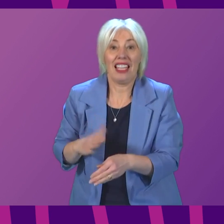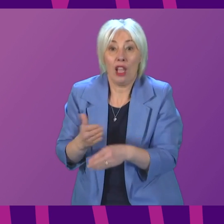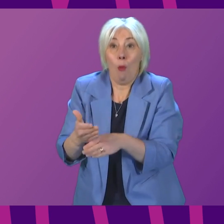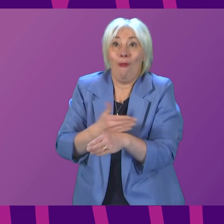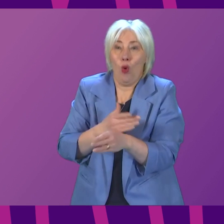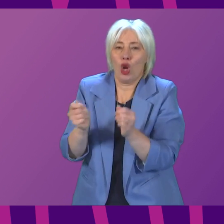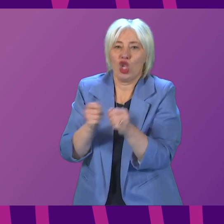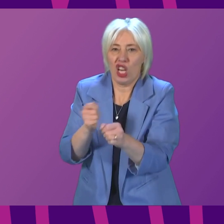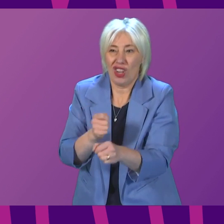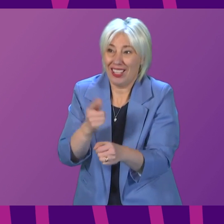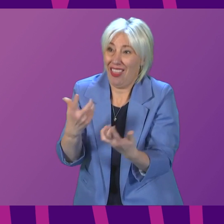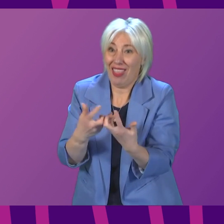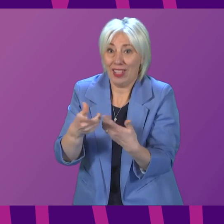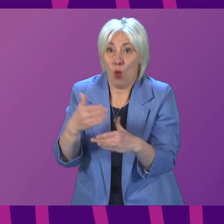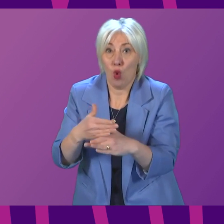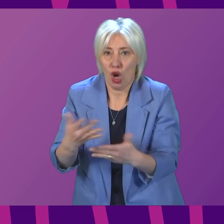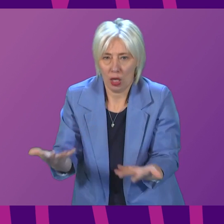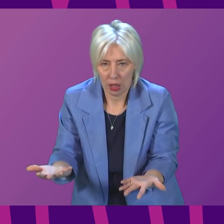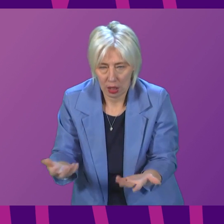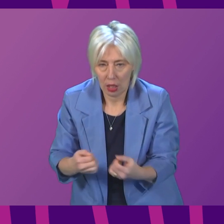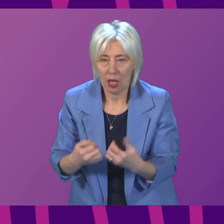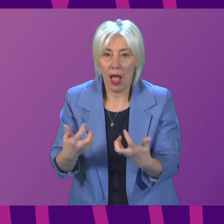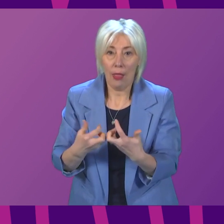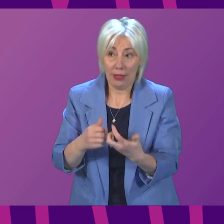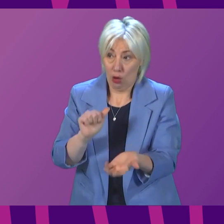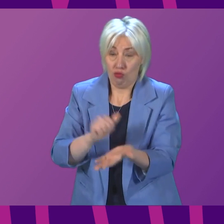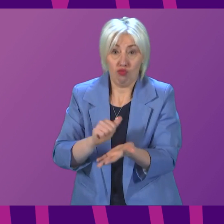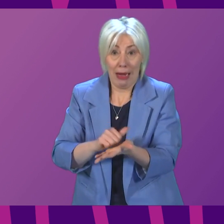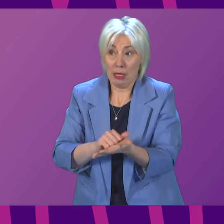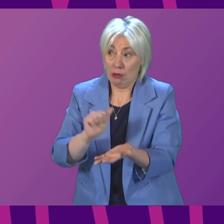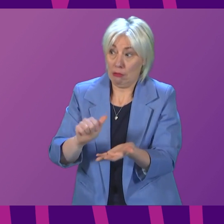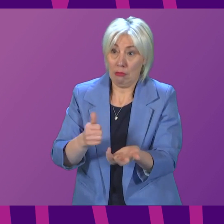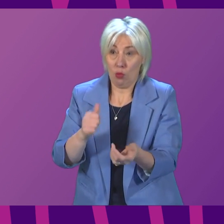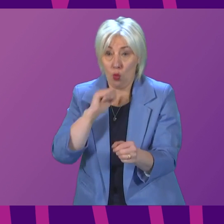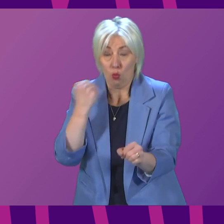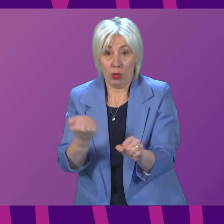That is how these things work and it is how they will be done, rightly and properly.